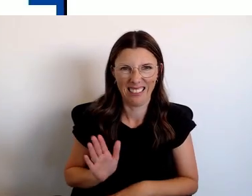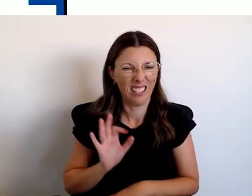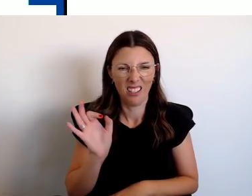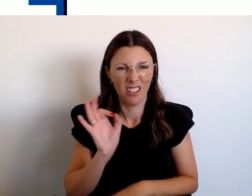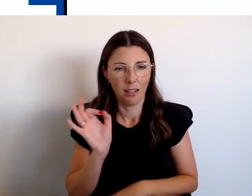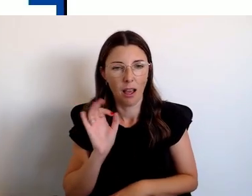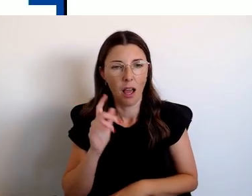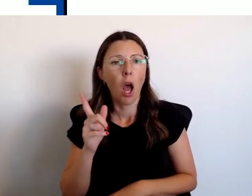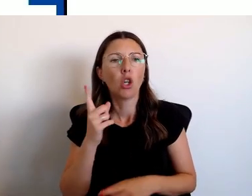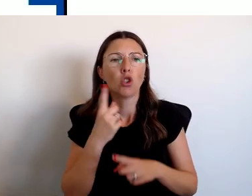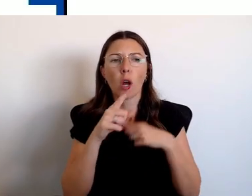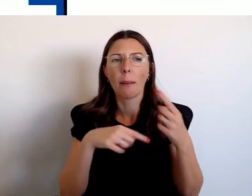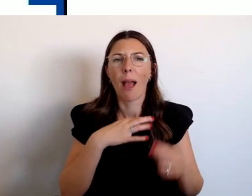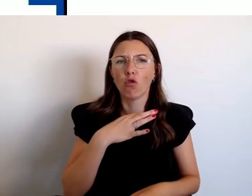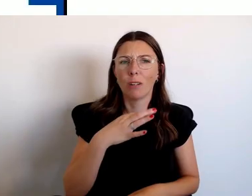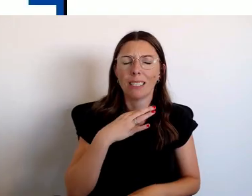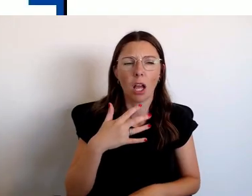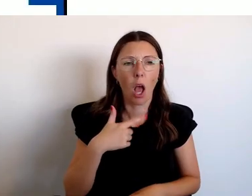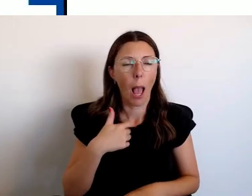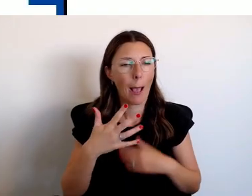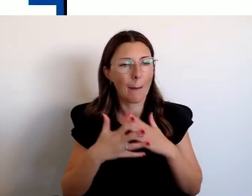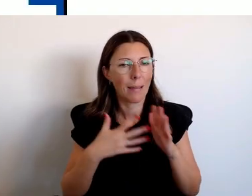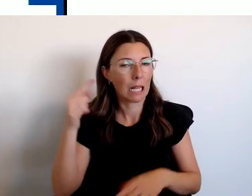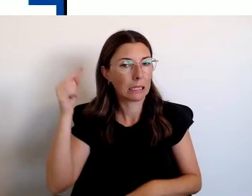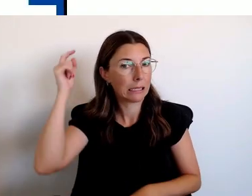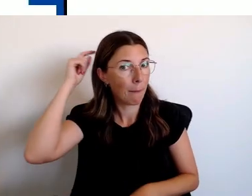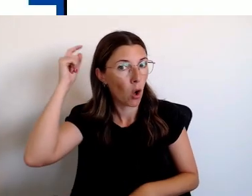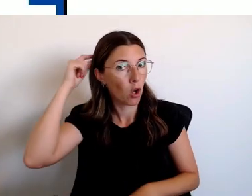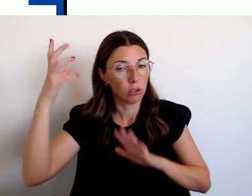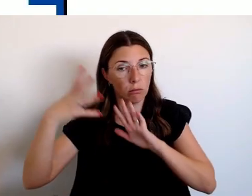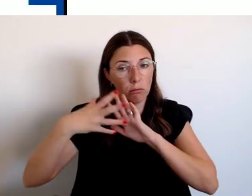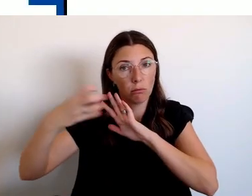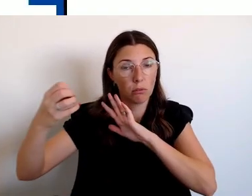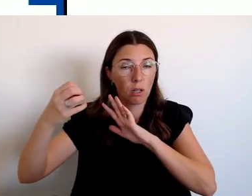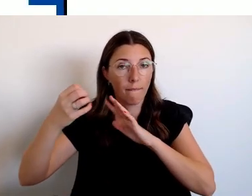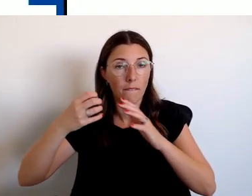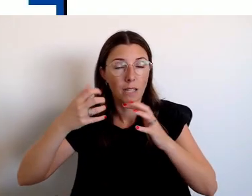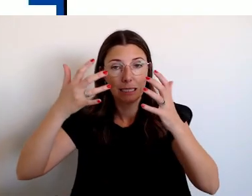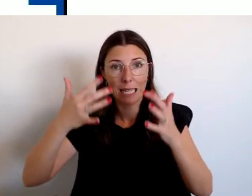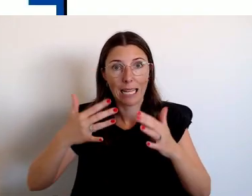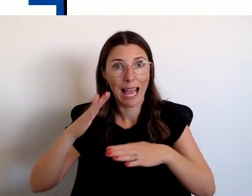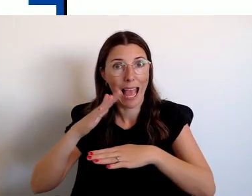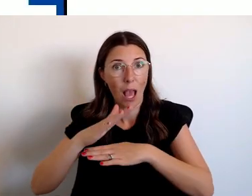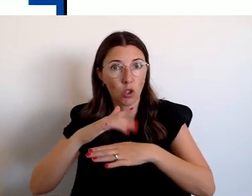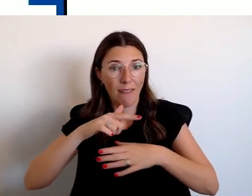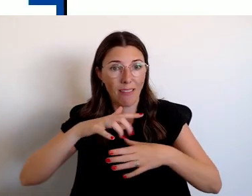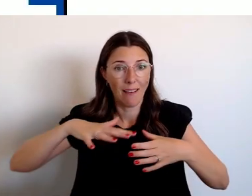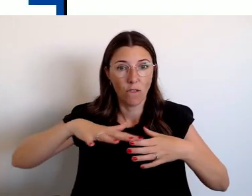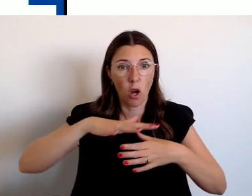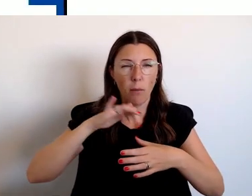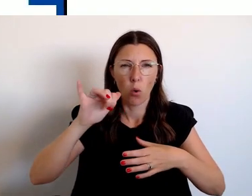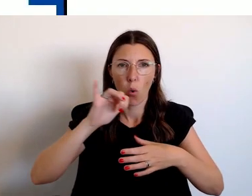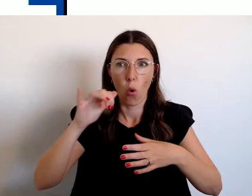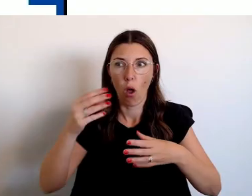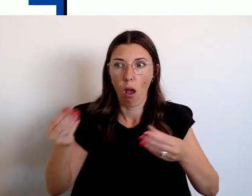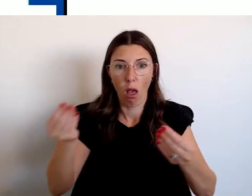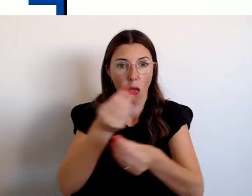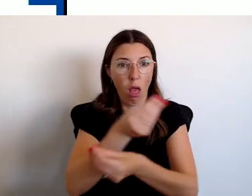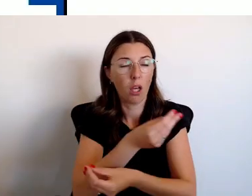subconscious or unconscious extrication of data outside your environment, but also cross-sharing of data unknowingly within your environment.